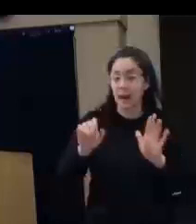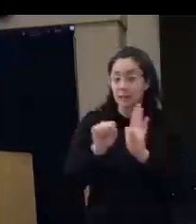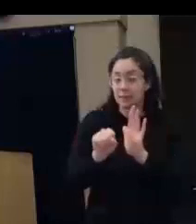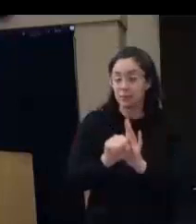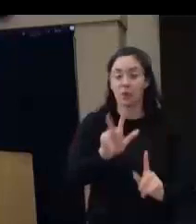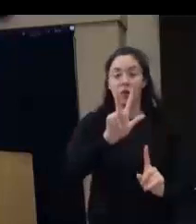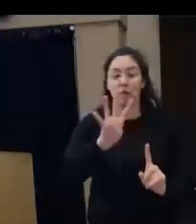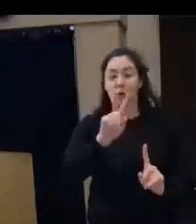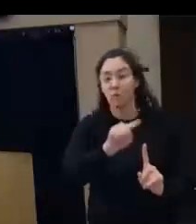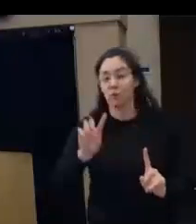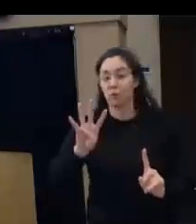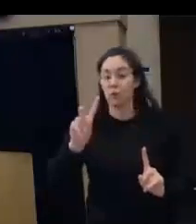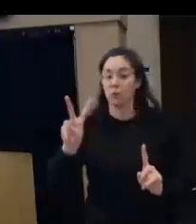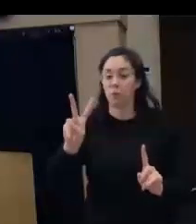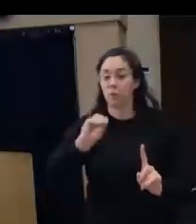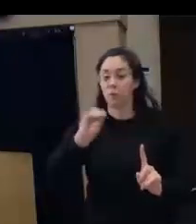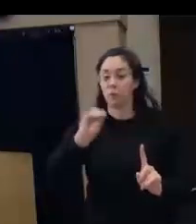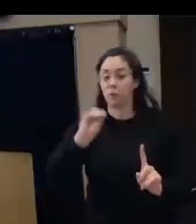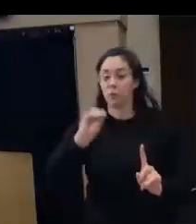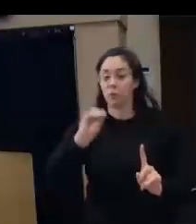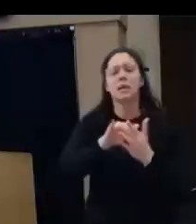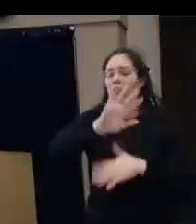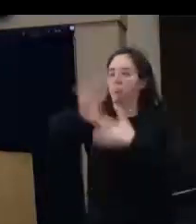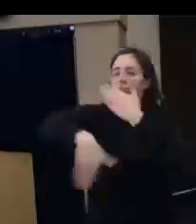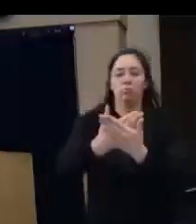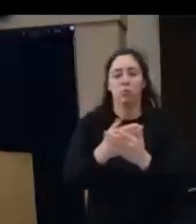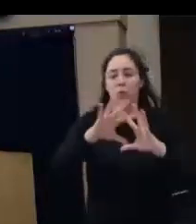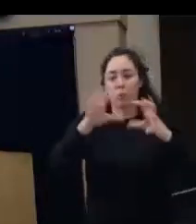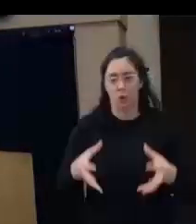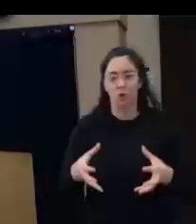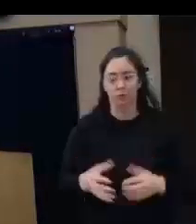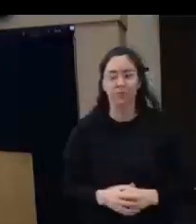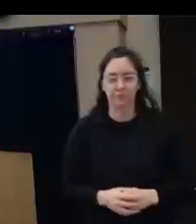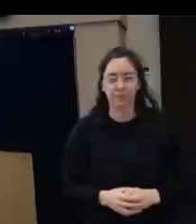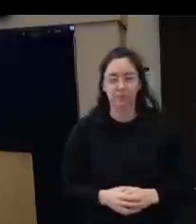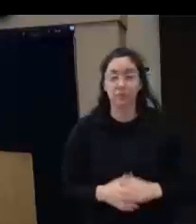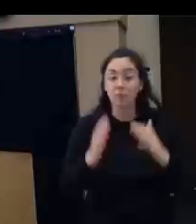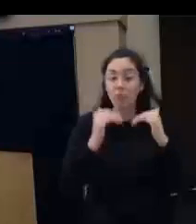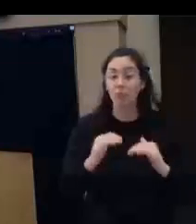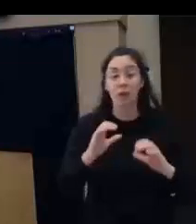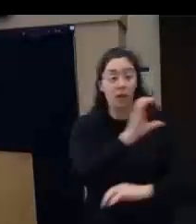42% and this is these are from studies from around the world when we look at clinical interviews um